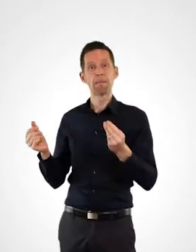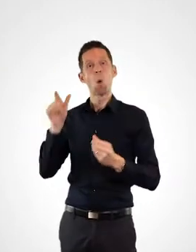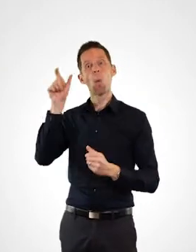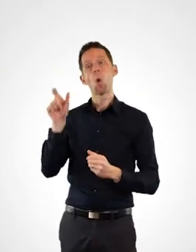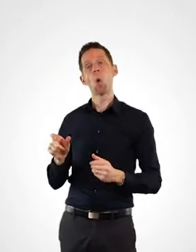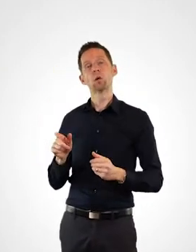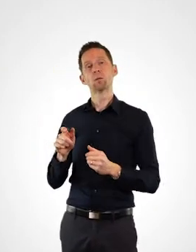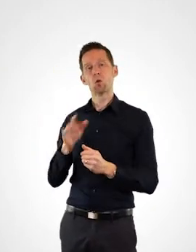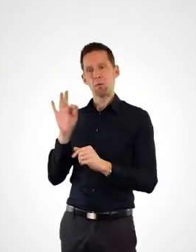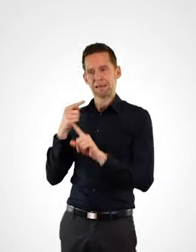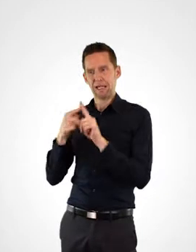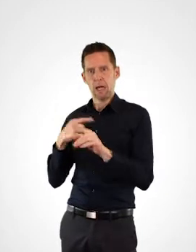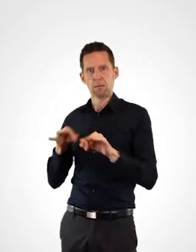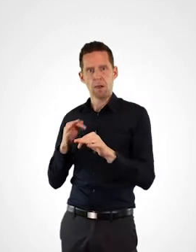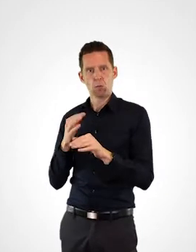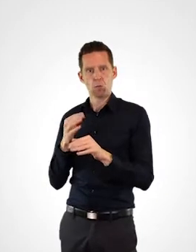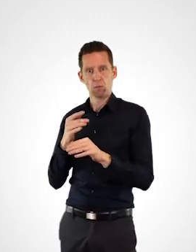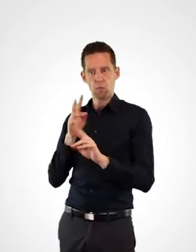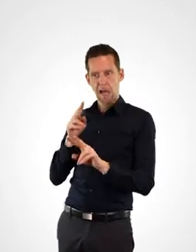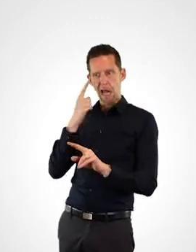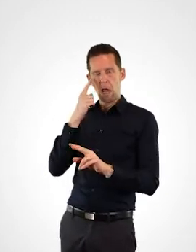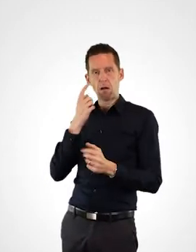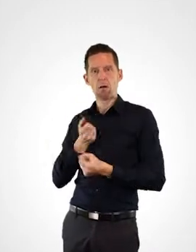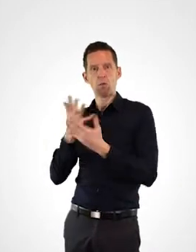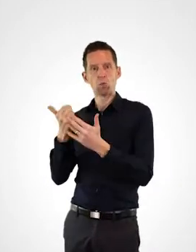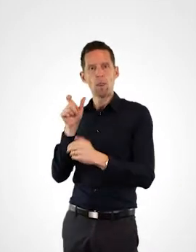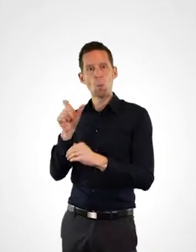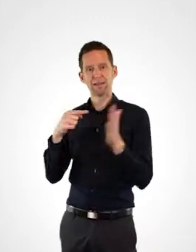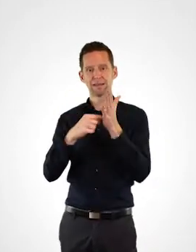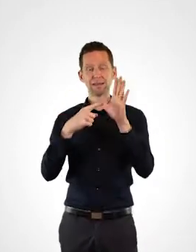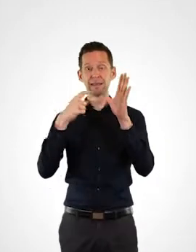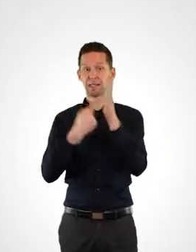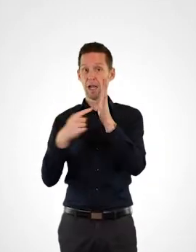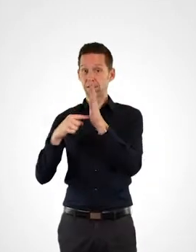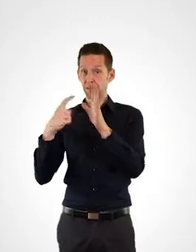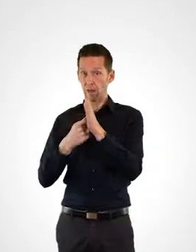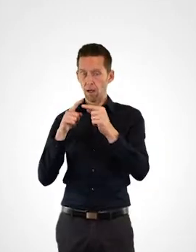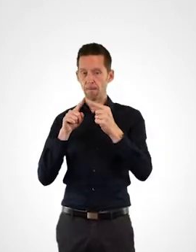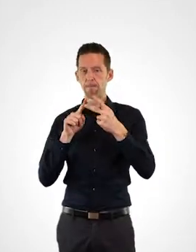even some words that were not targeted - for example, she tries to use the word "tartar",